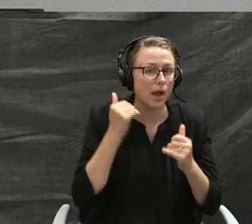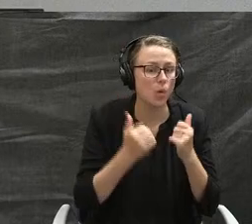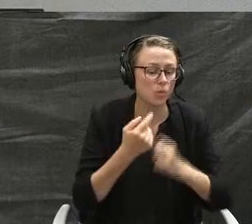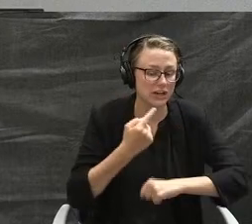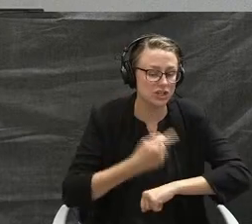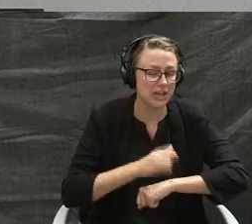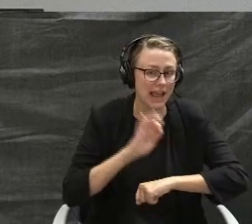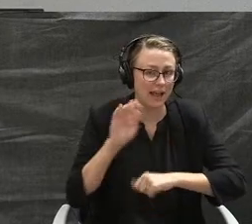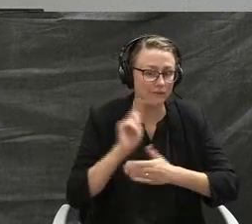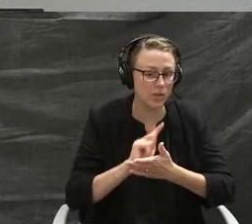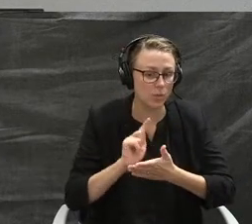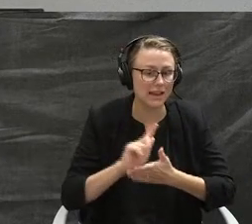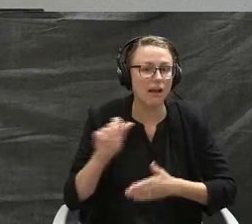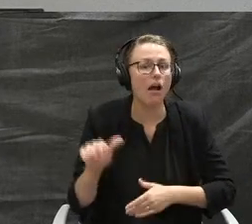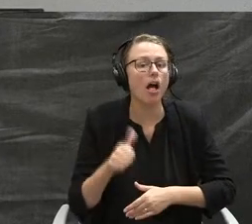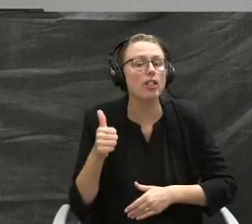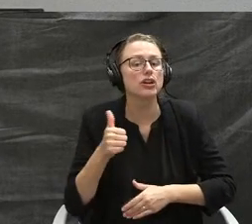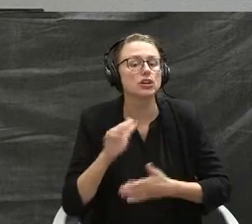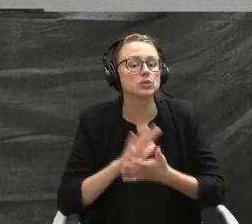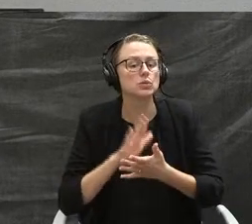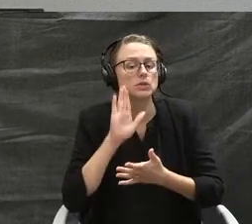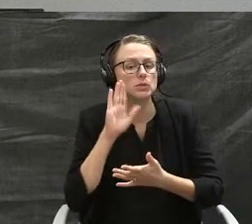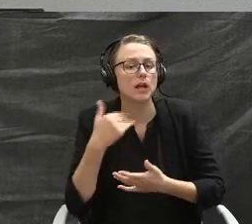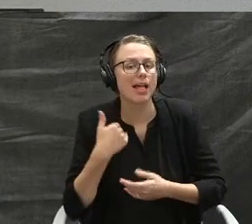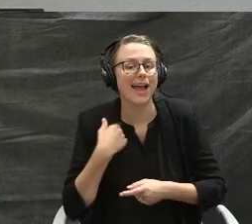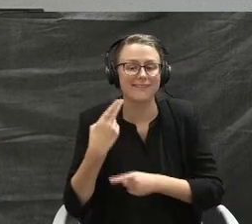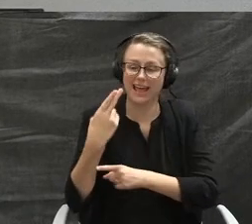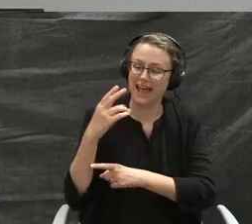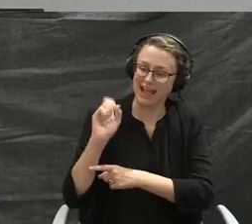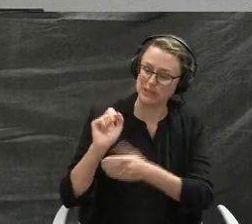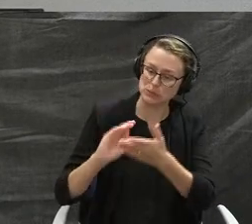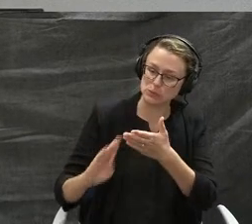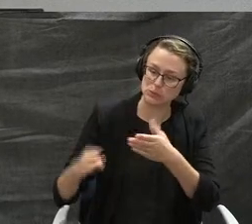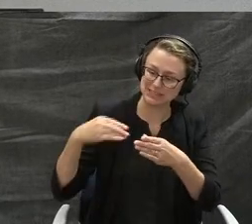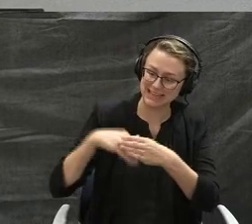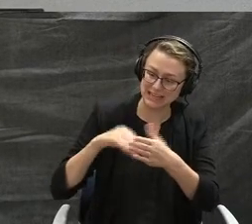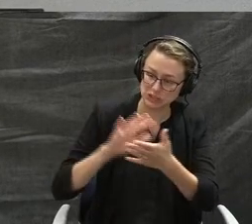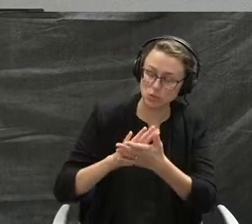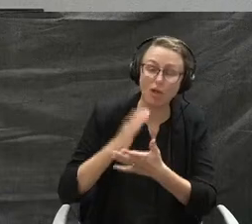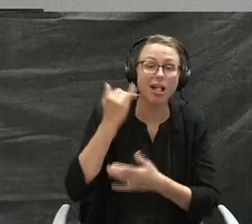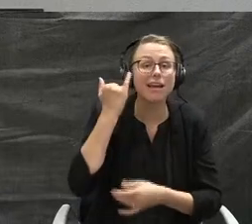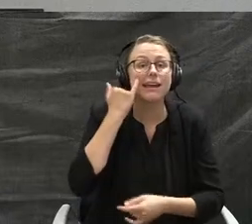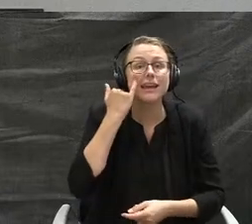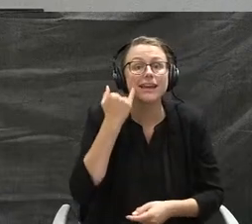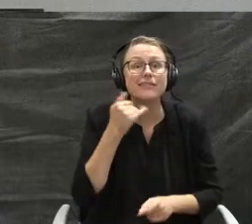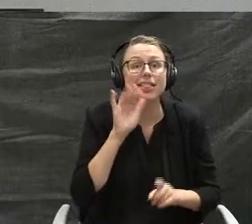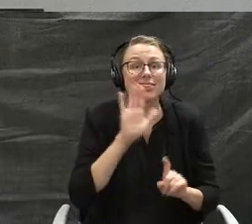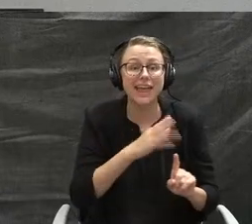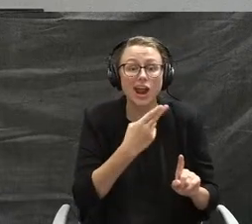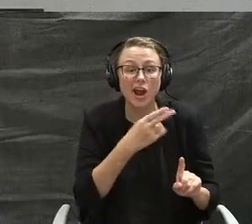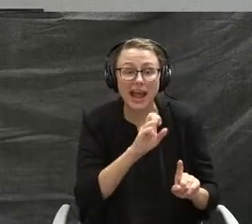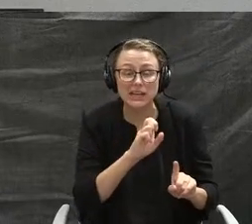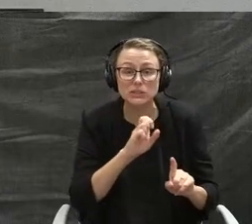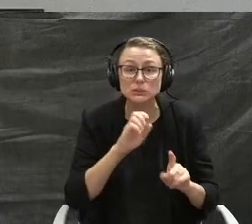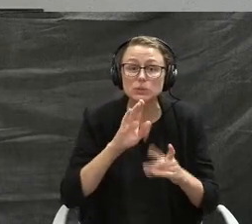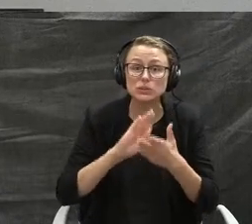There are high schoolers in school, so if they're going to be in on Friday, we may want to avoid a Friday if they're going